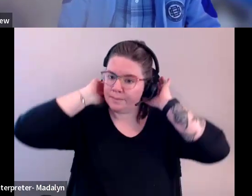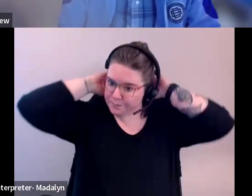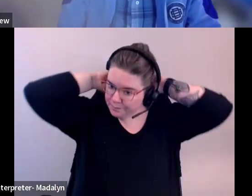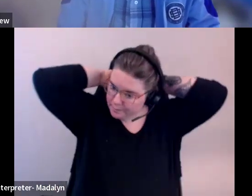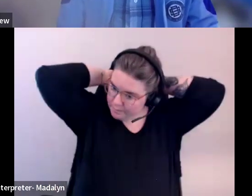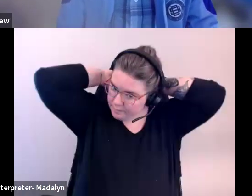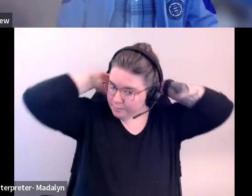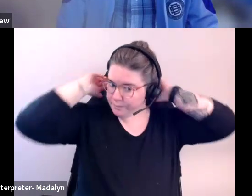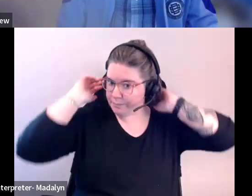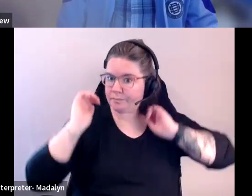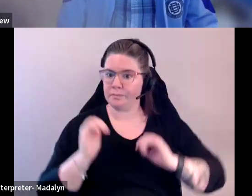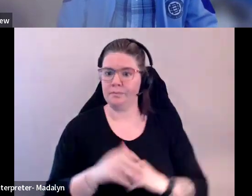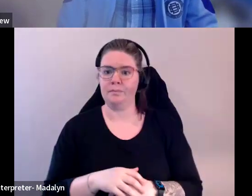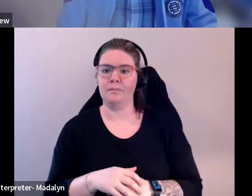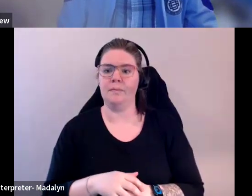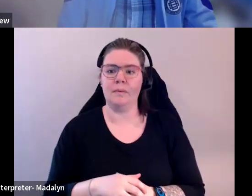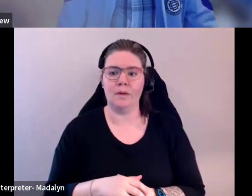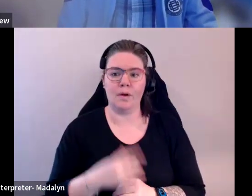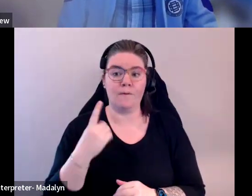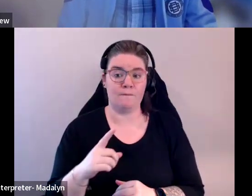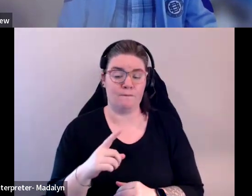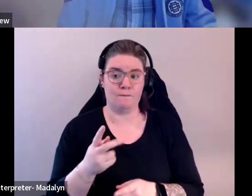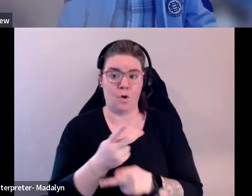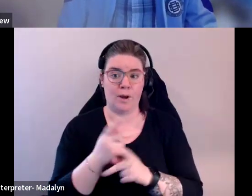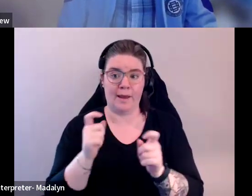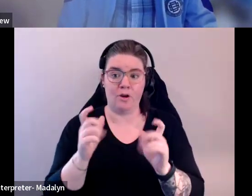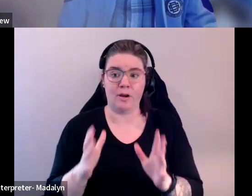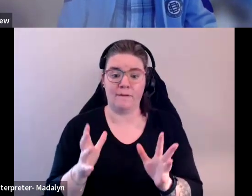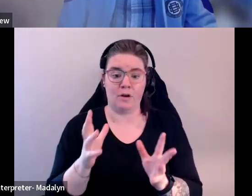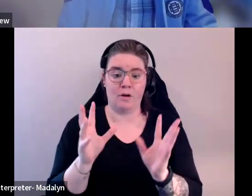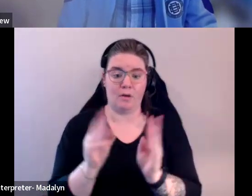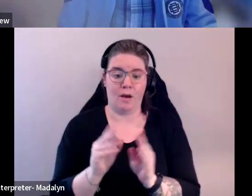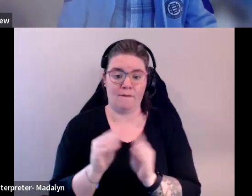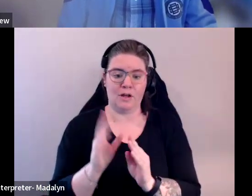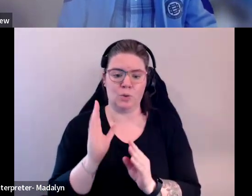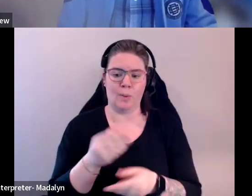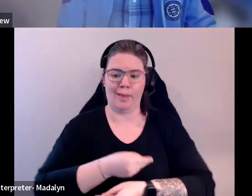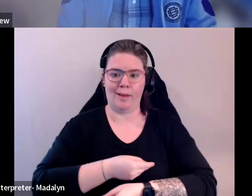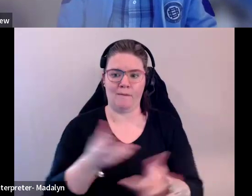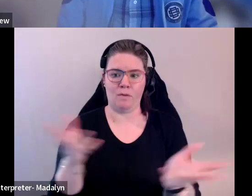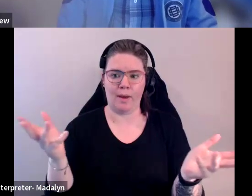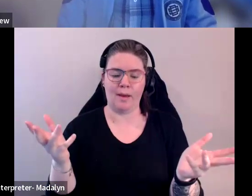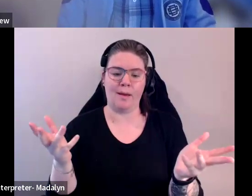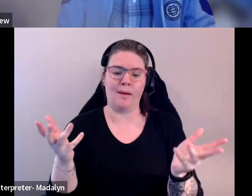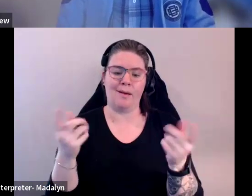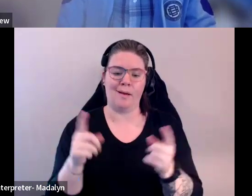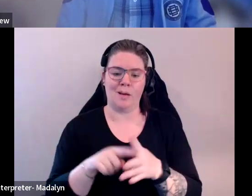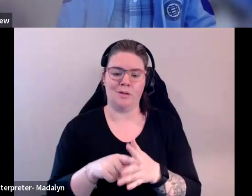Don Posh: Well, I think, for our caregiver Conference this year we're gonna give away. Don Posh: We started with a seatbelt